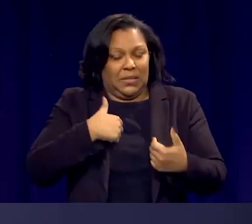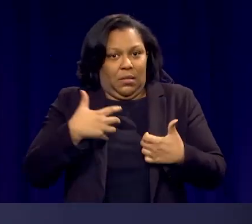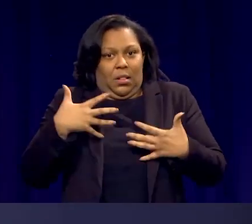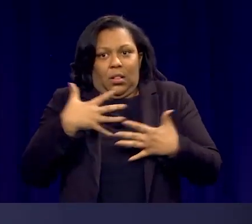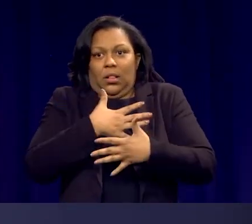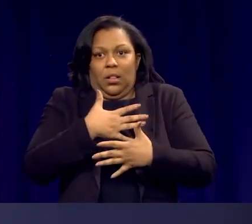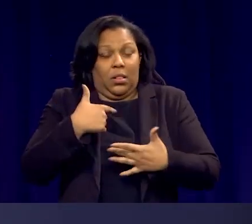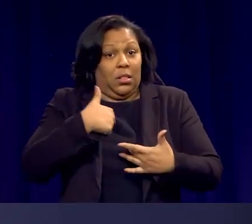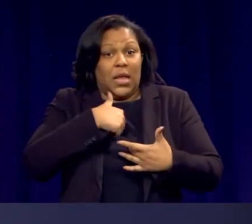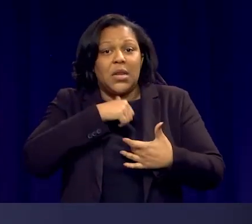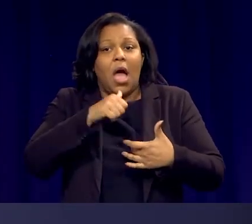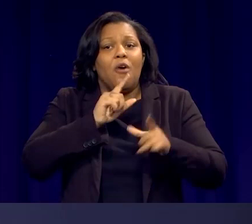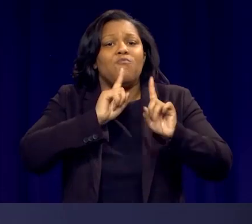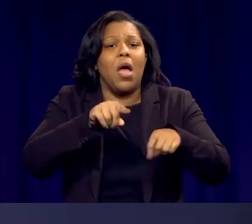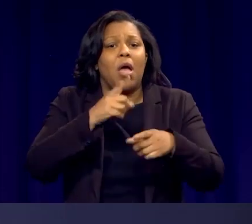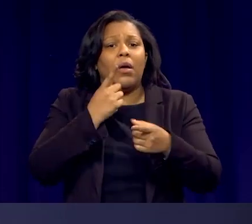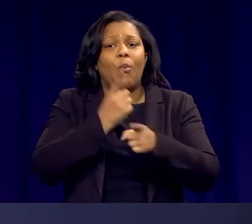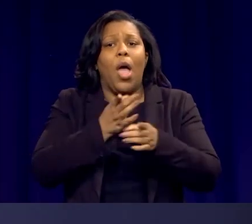So I'm scared that we're not going to respond